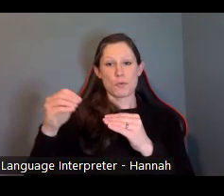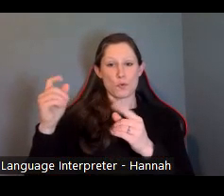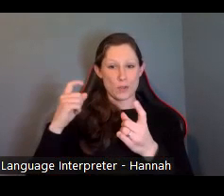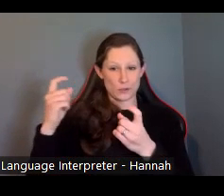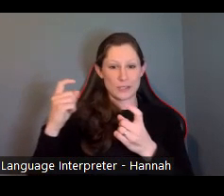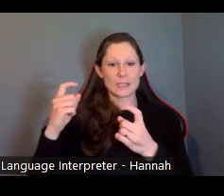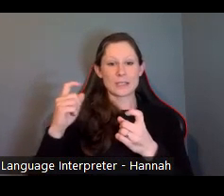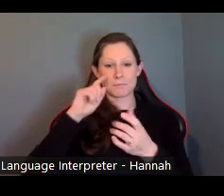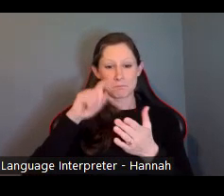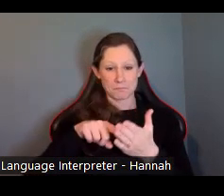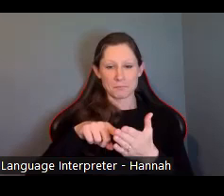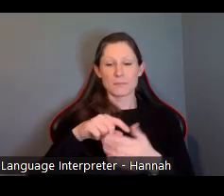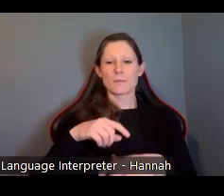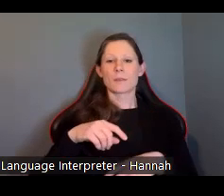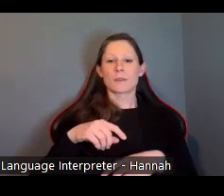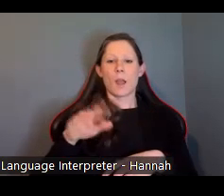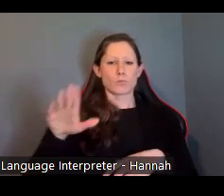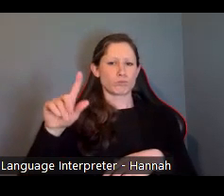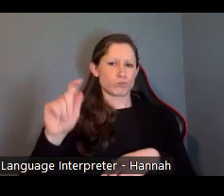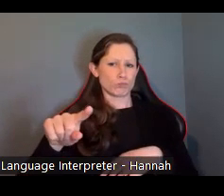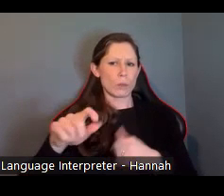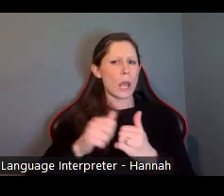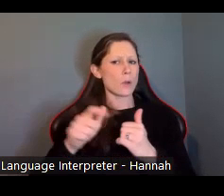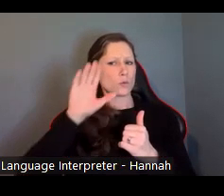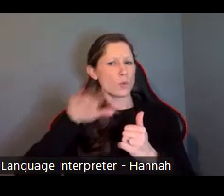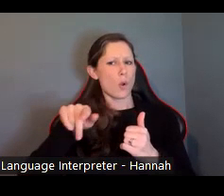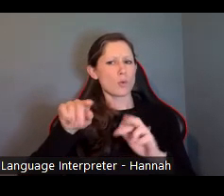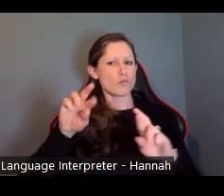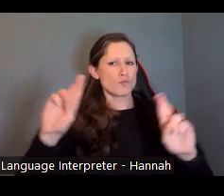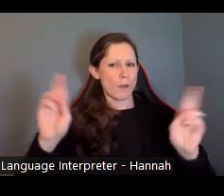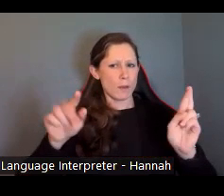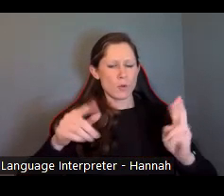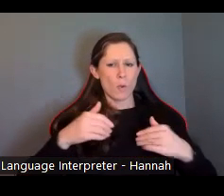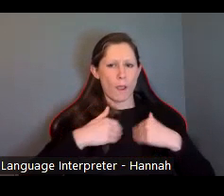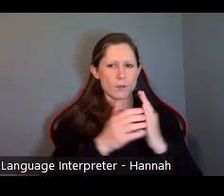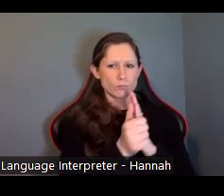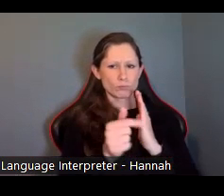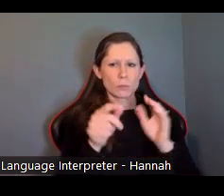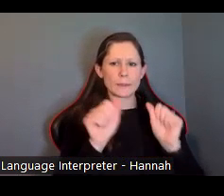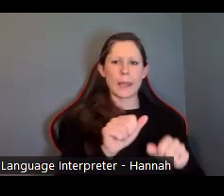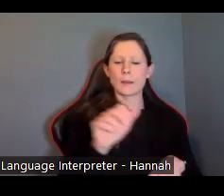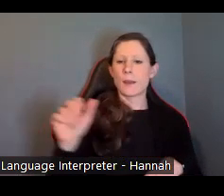How do you know when you're ready or have the competencies to move from allyship to advocacy?